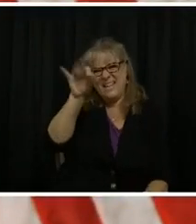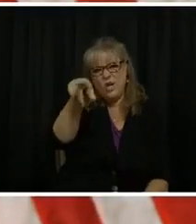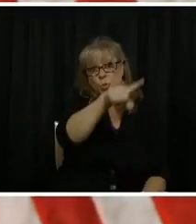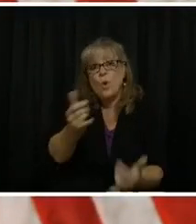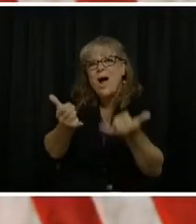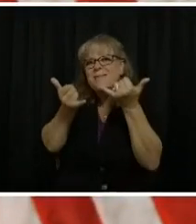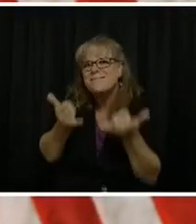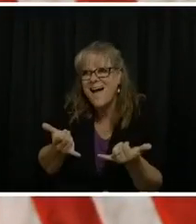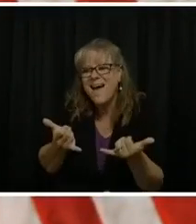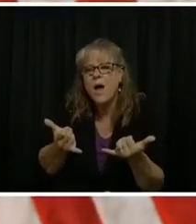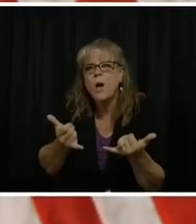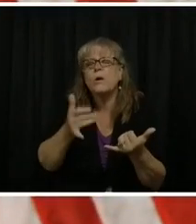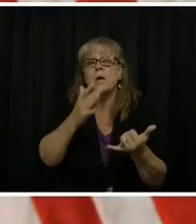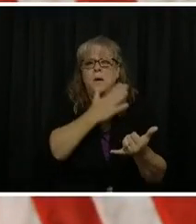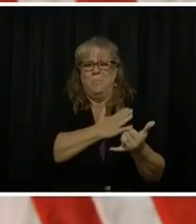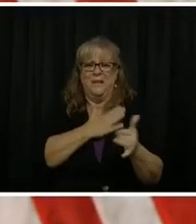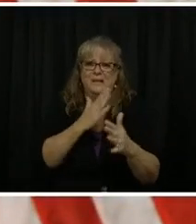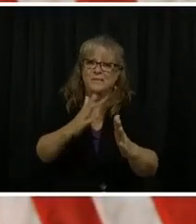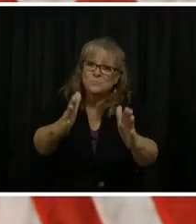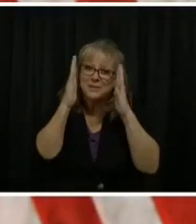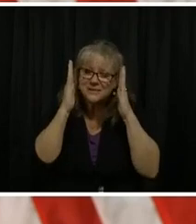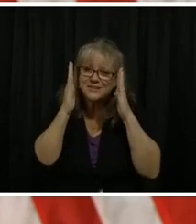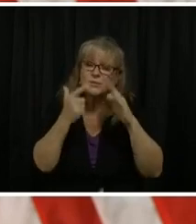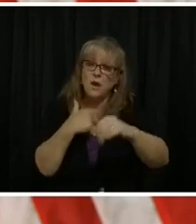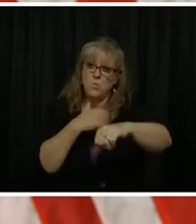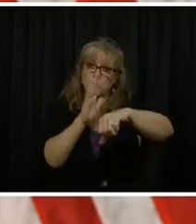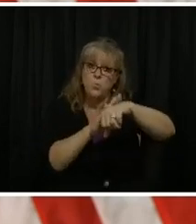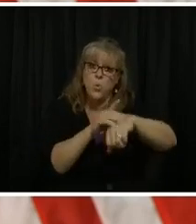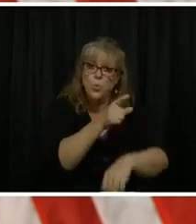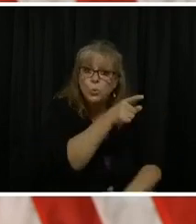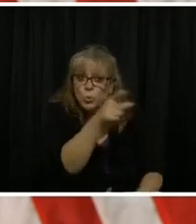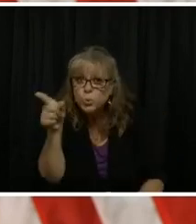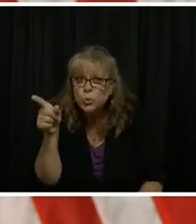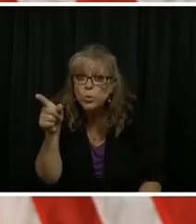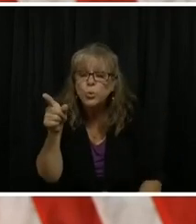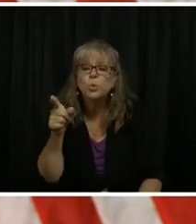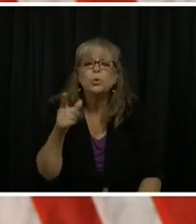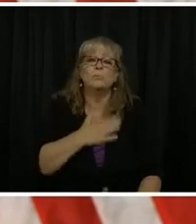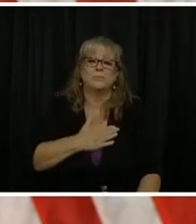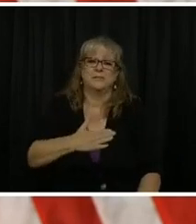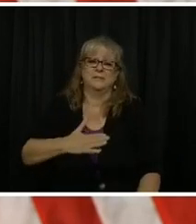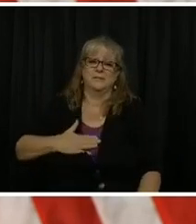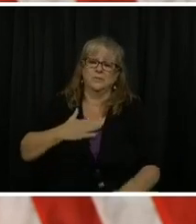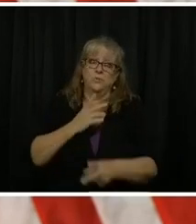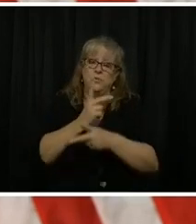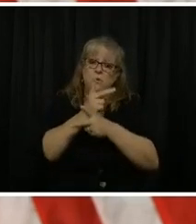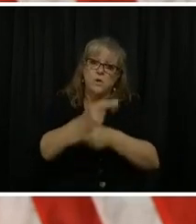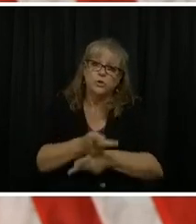THE GOOD NEWS IS THERE IS TIME TO ACT RIGHT NOW. THE NEXT FEW DAYS, I HOPE IT STARTED ALREADY FROM THE